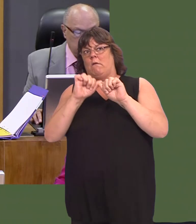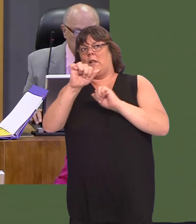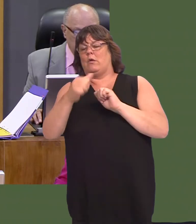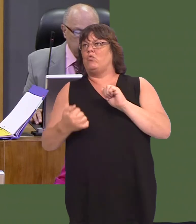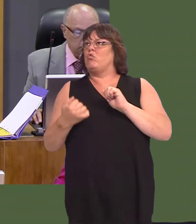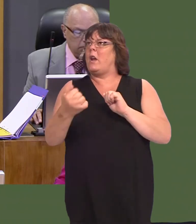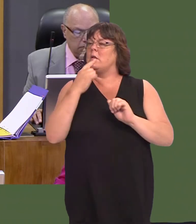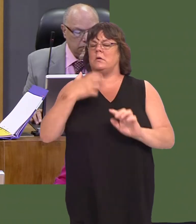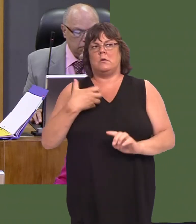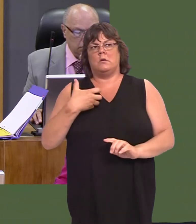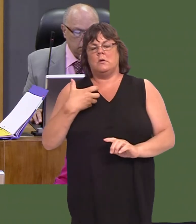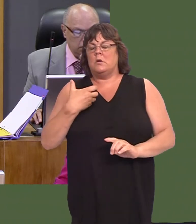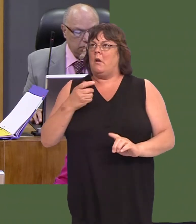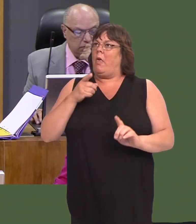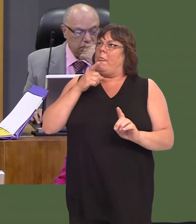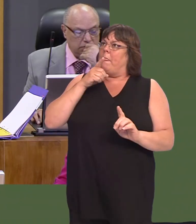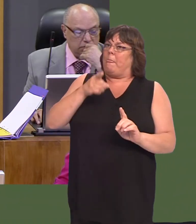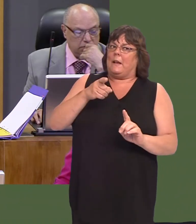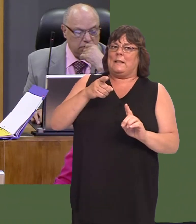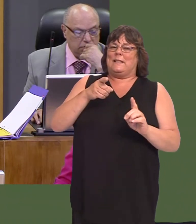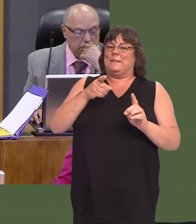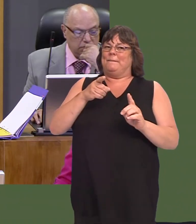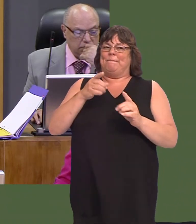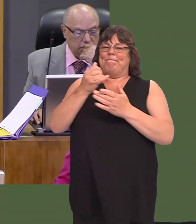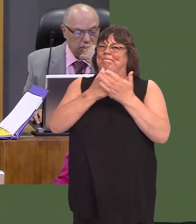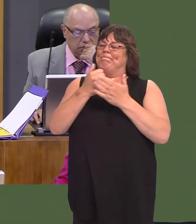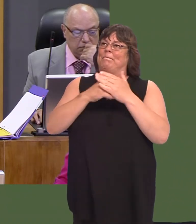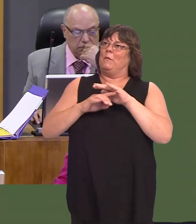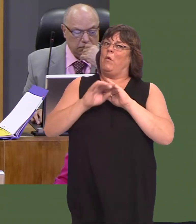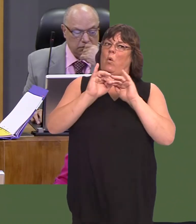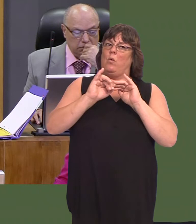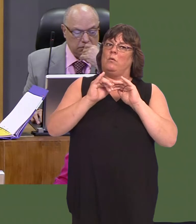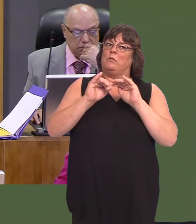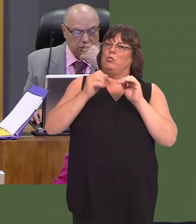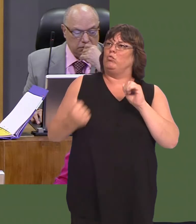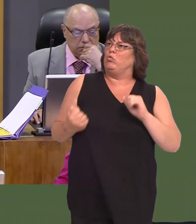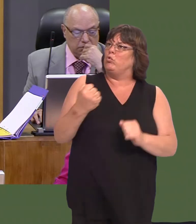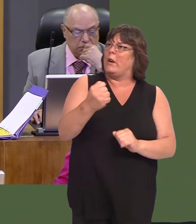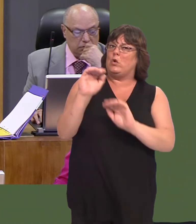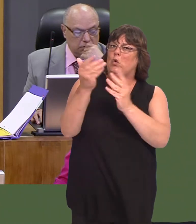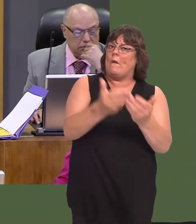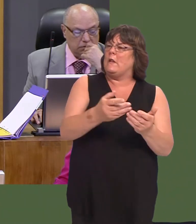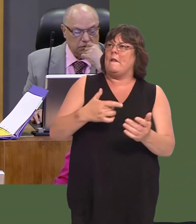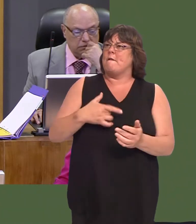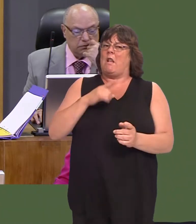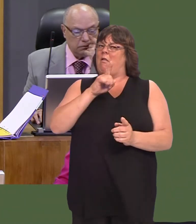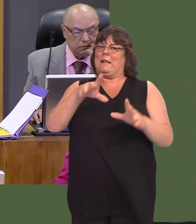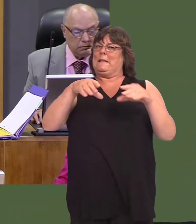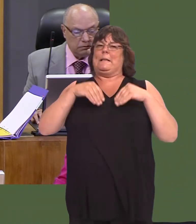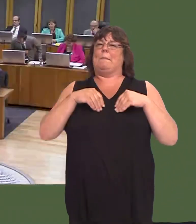These are really important tests of a service, and I do not think that sort of service is acceptable.